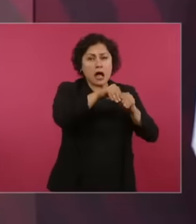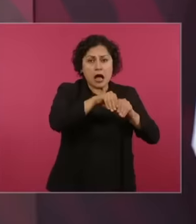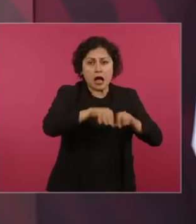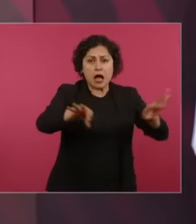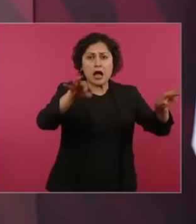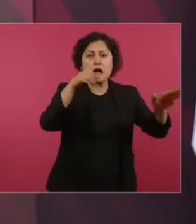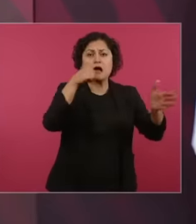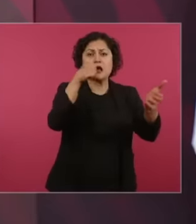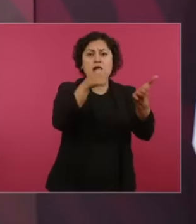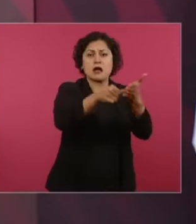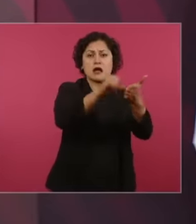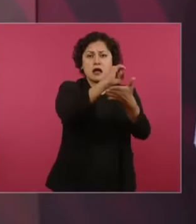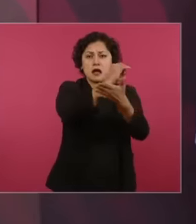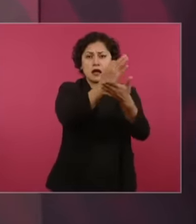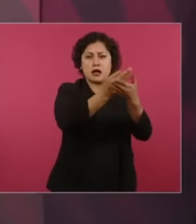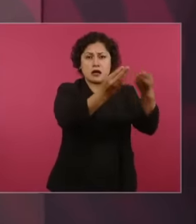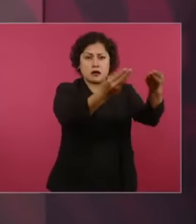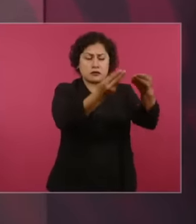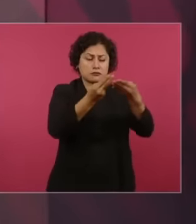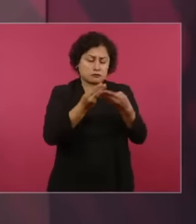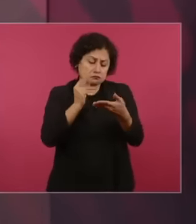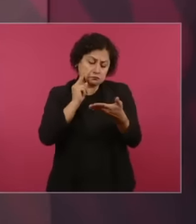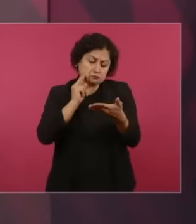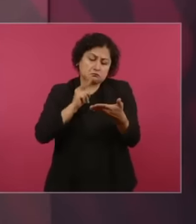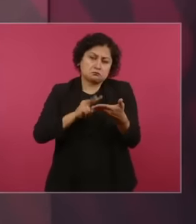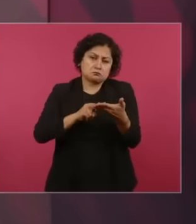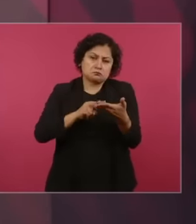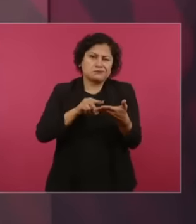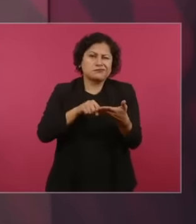by the